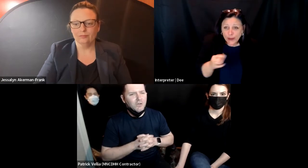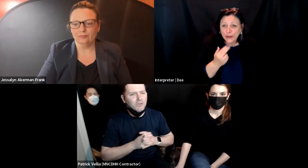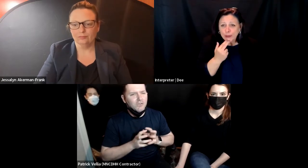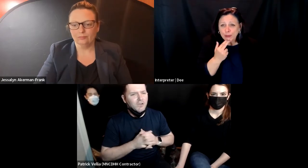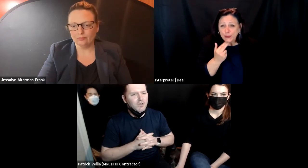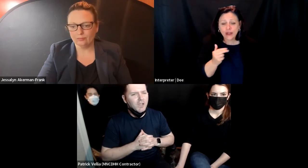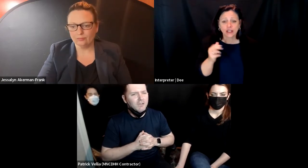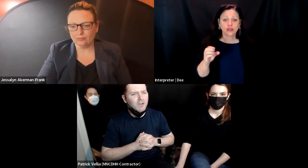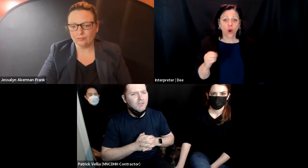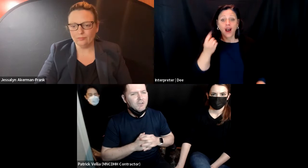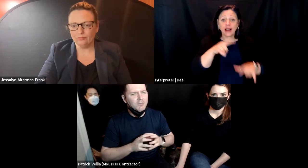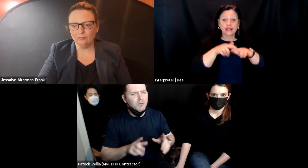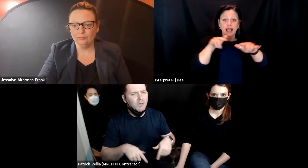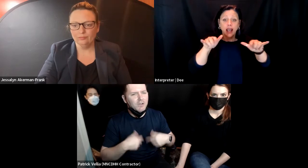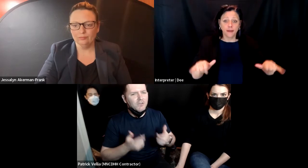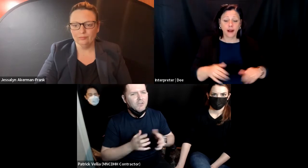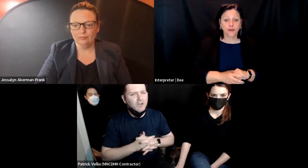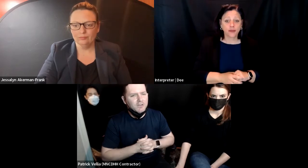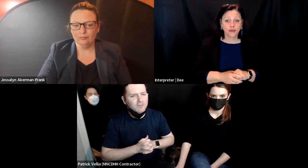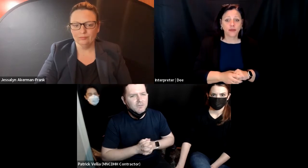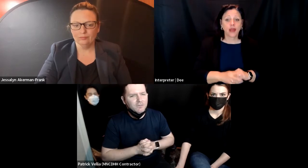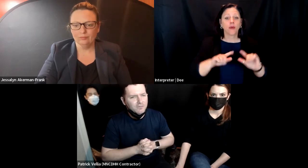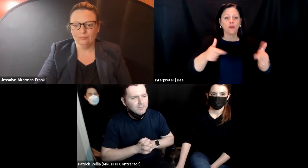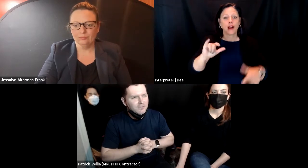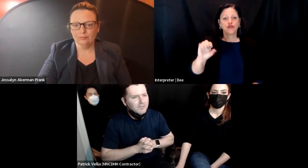There's only 1% that's completely blind, completely deaf.